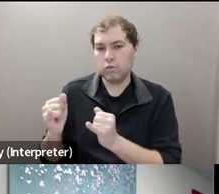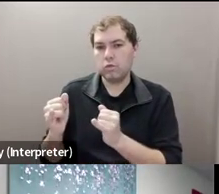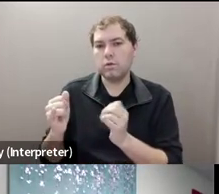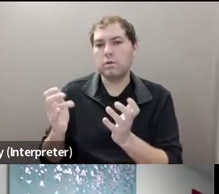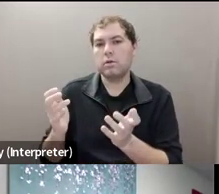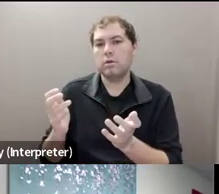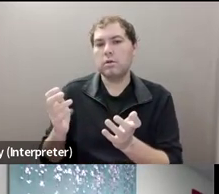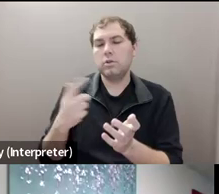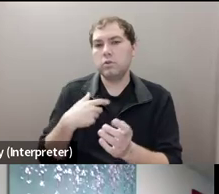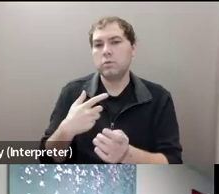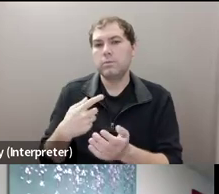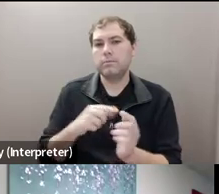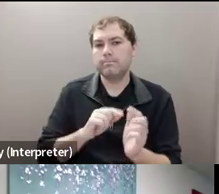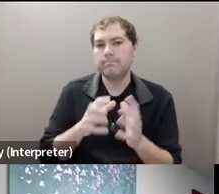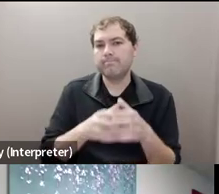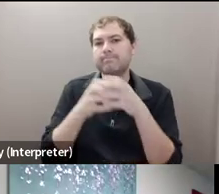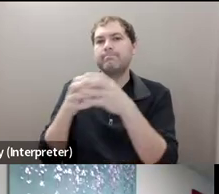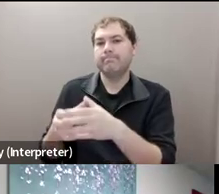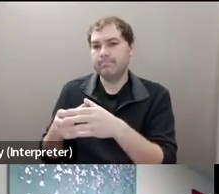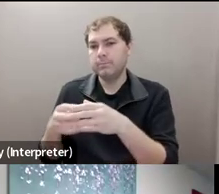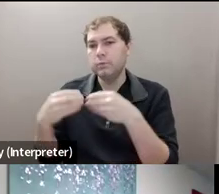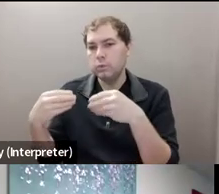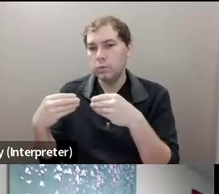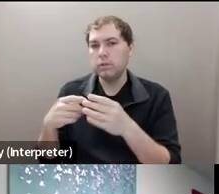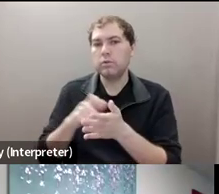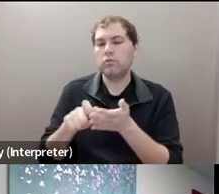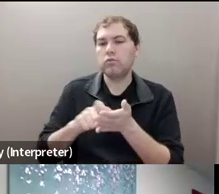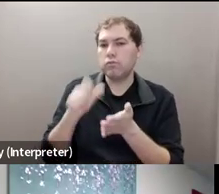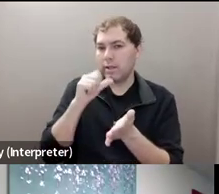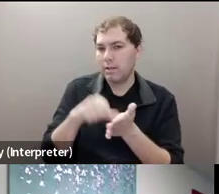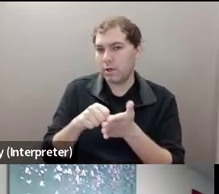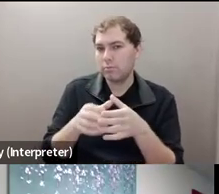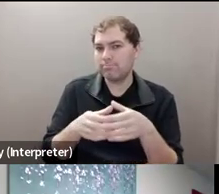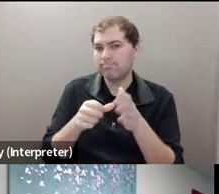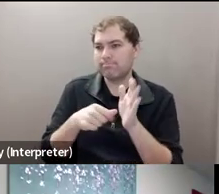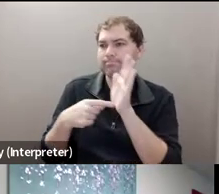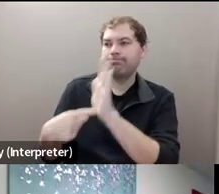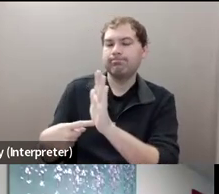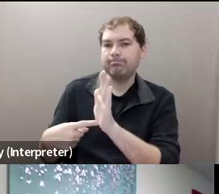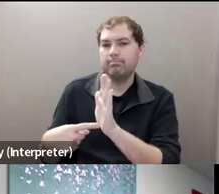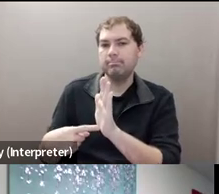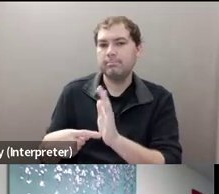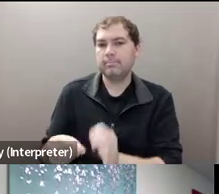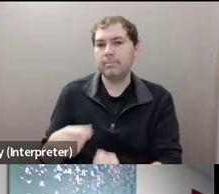17036717673: over to the store. Write a letter to the store 17036717673: and 17036717673: and I believe.